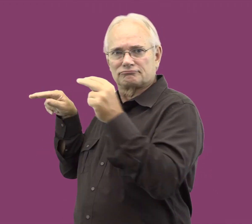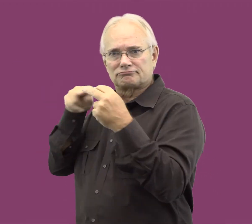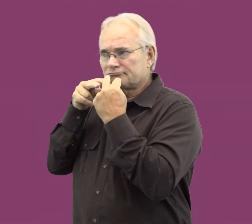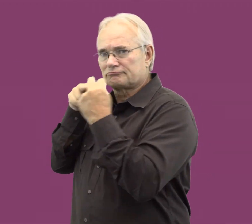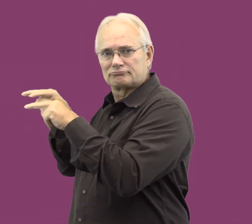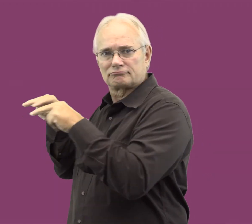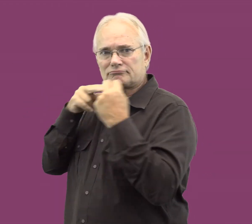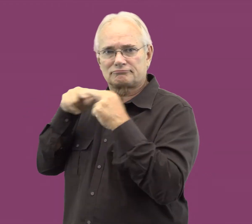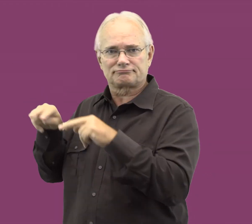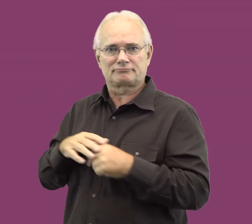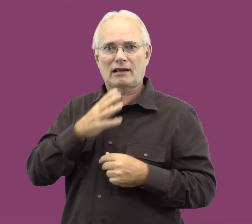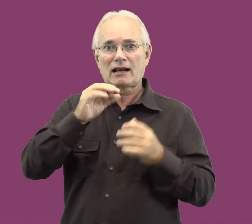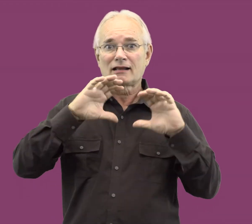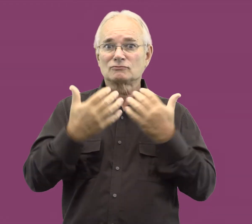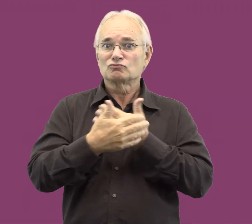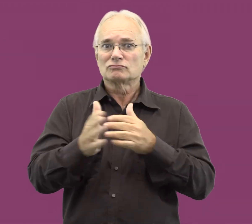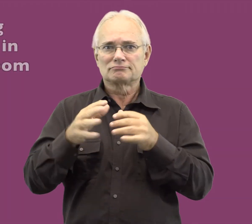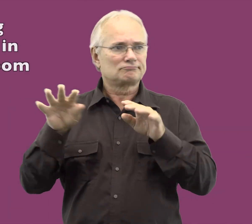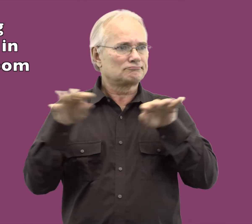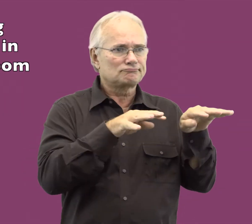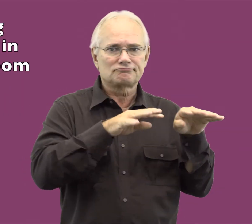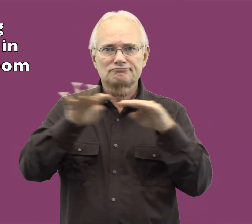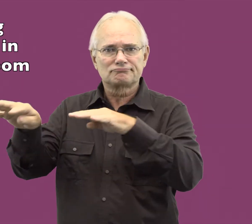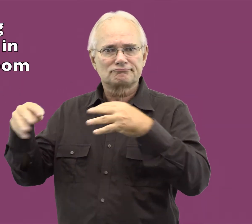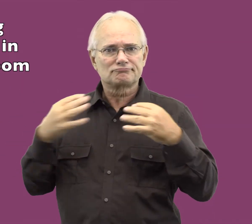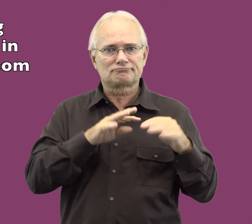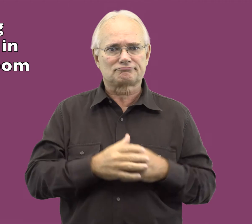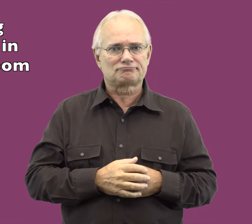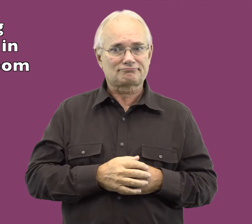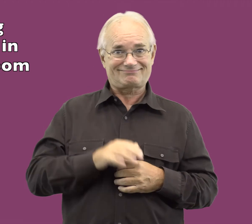when there is content on the board, and during classroom discussions.